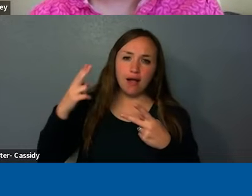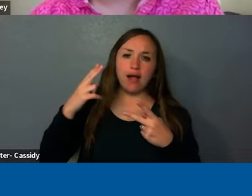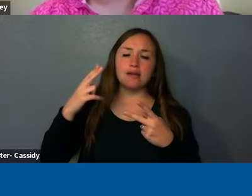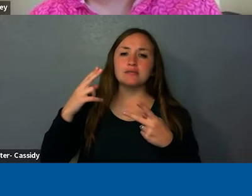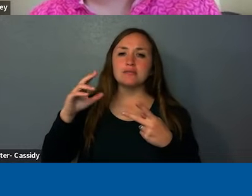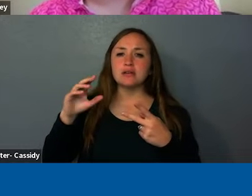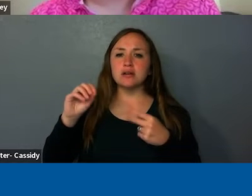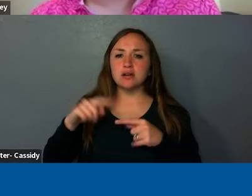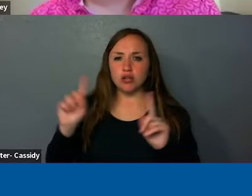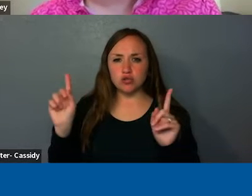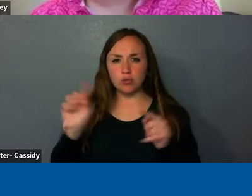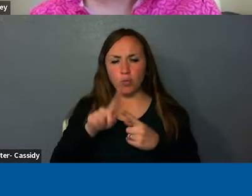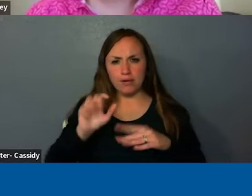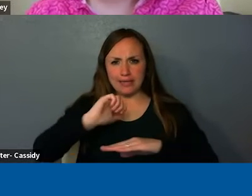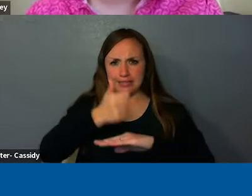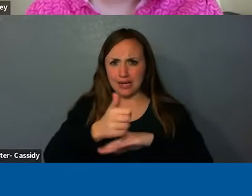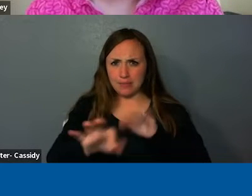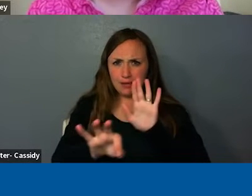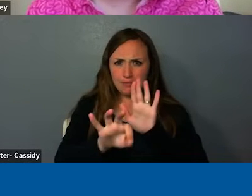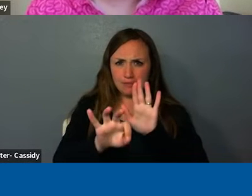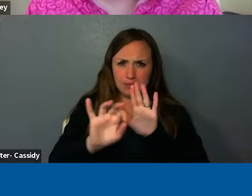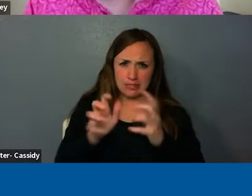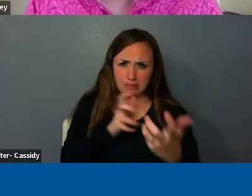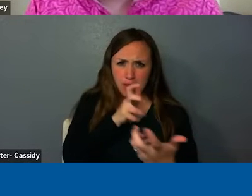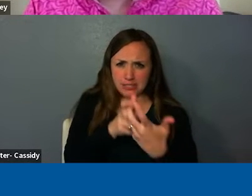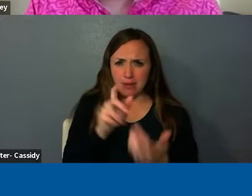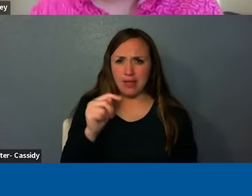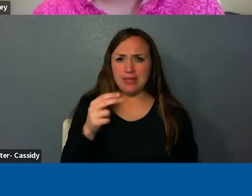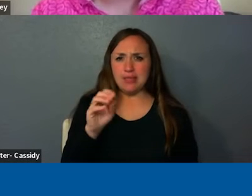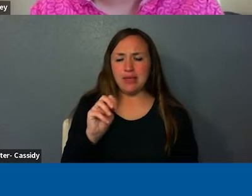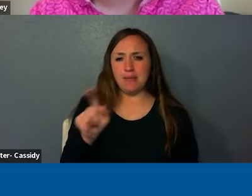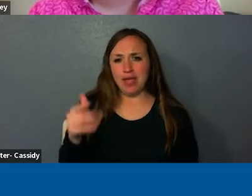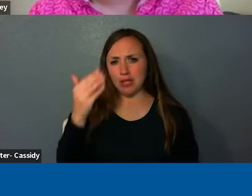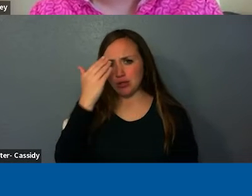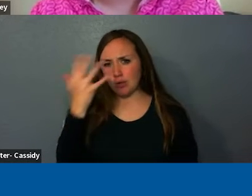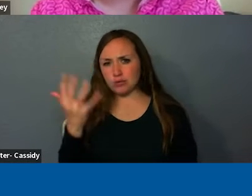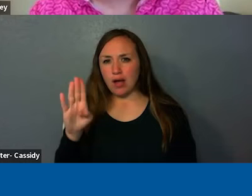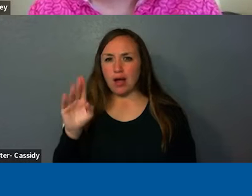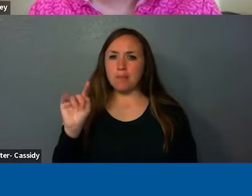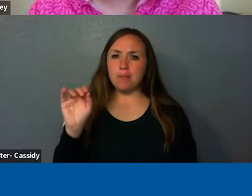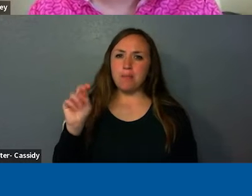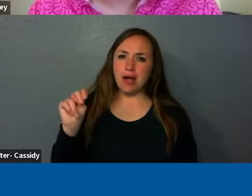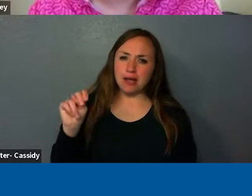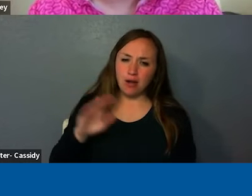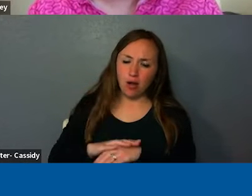So when I was creating that custom theme with the button foreground and background, it knows what a button is on a webpage the same way,